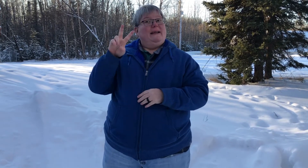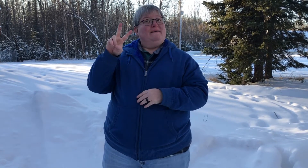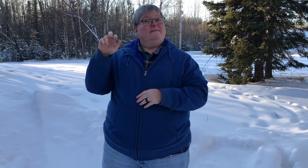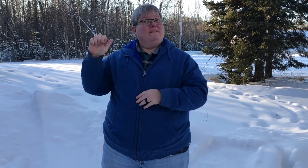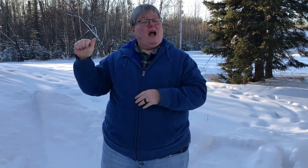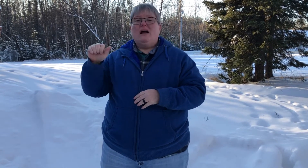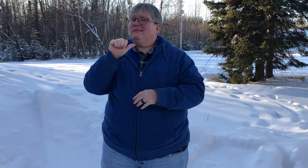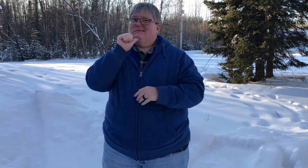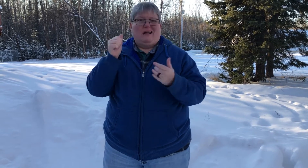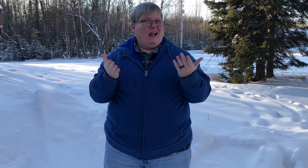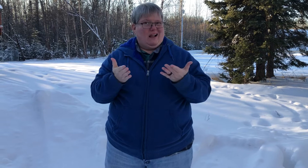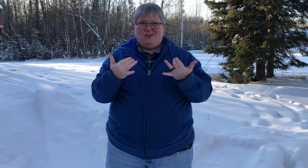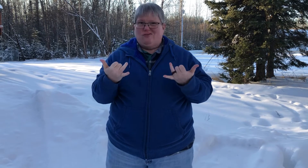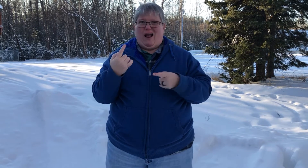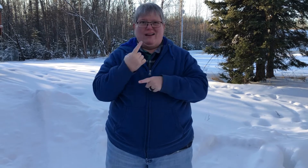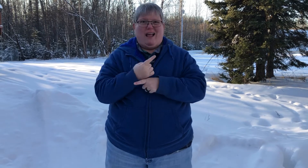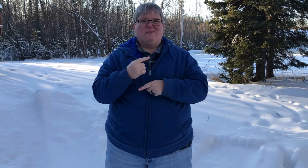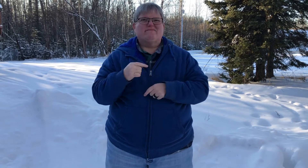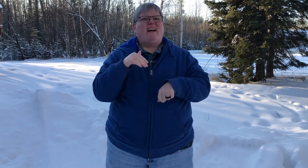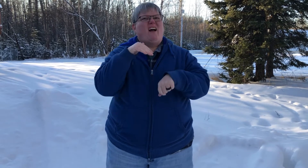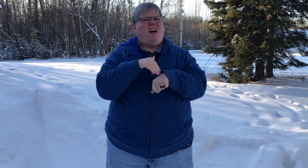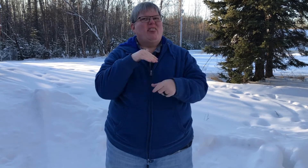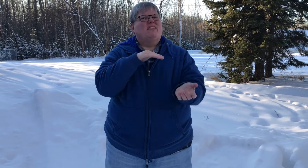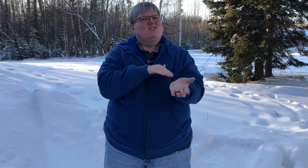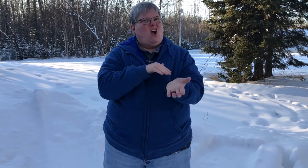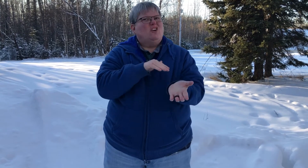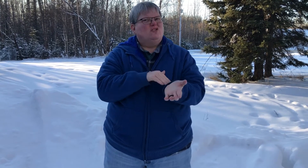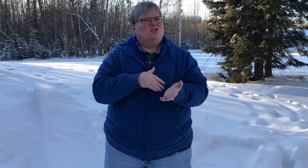Now Eevaa is not here right now. She's at the doctor's.